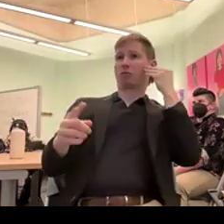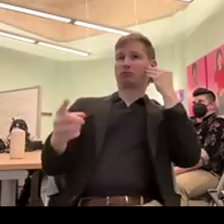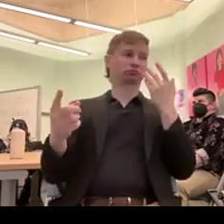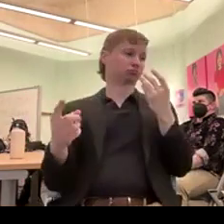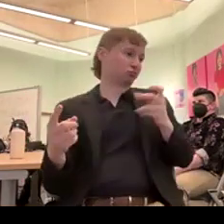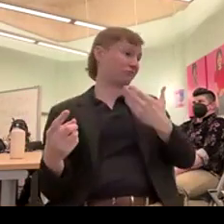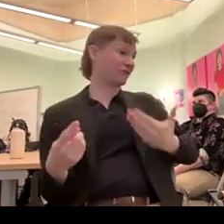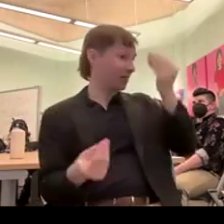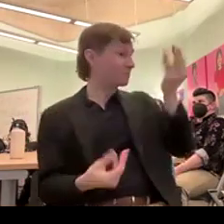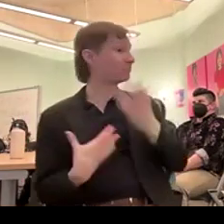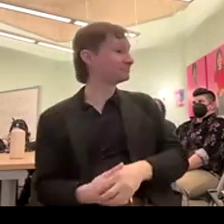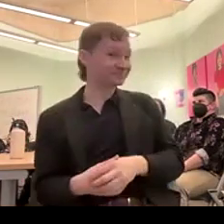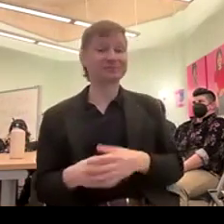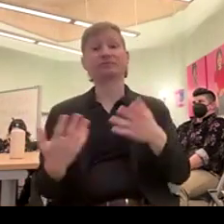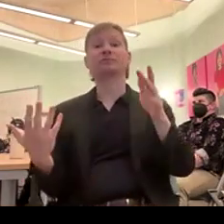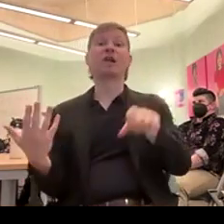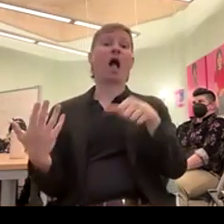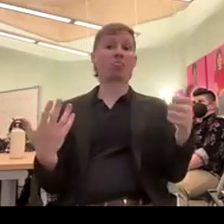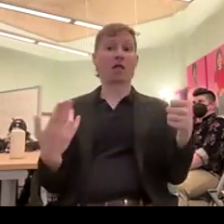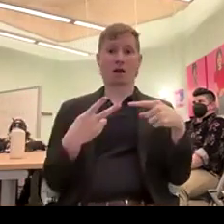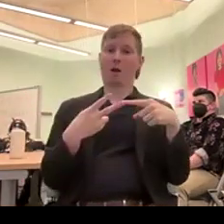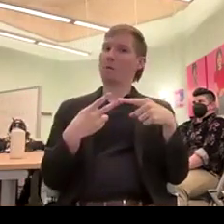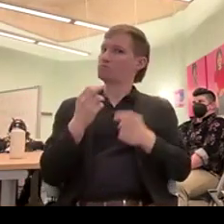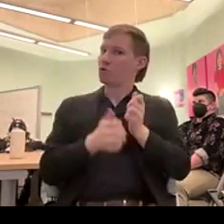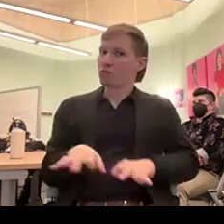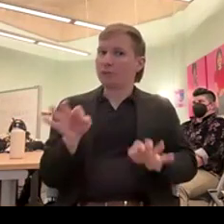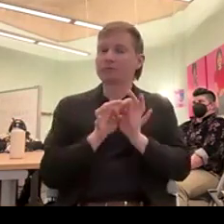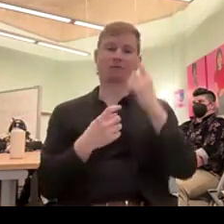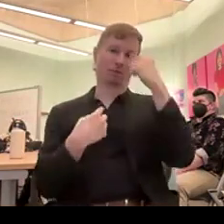remotely," and she says, "thanks for letting me know," and that's it. And then the other one,